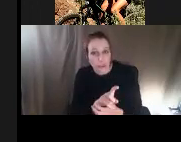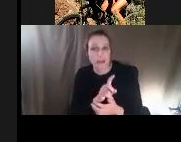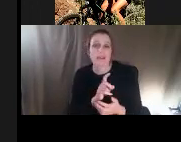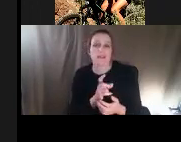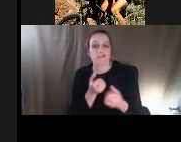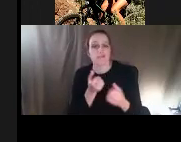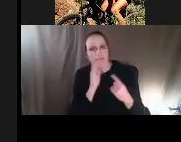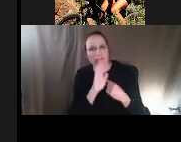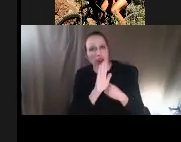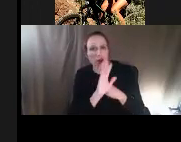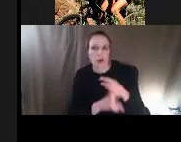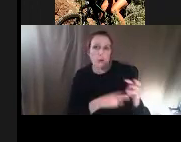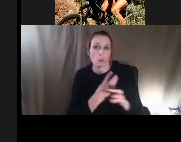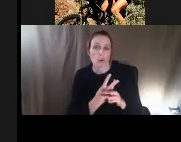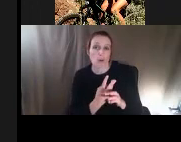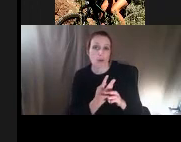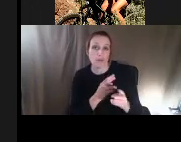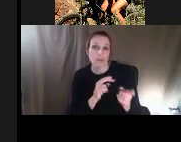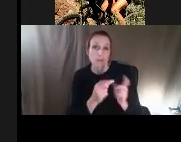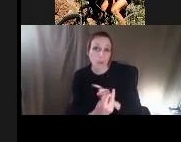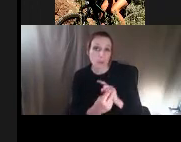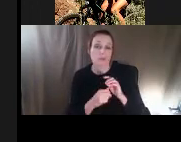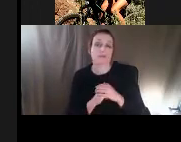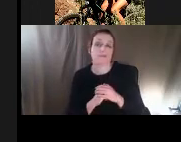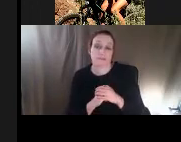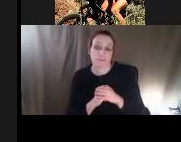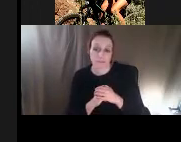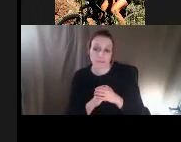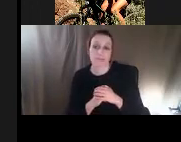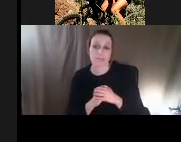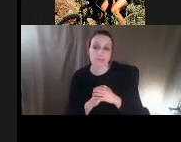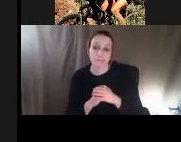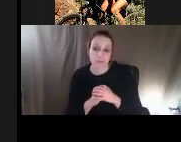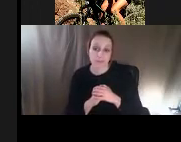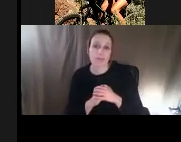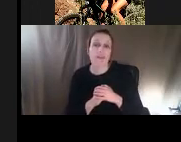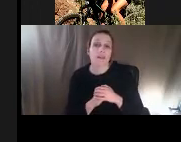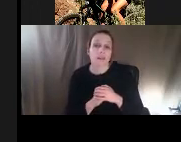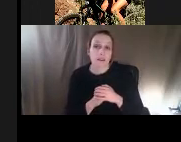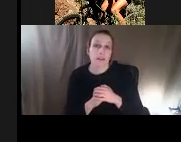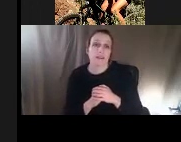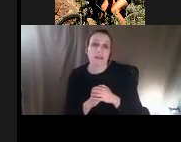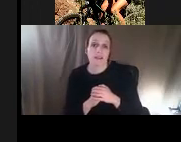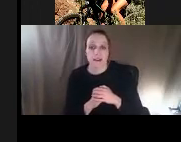The double edged sword is always going to be that there's still a lot of heterogeneity within any